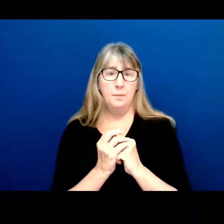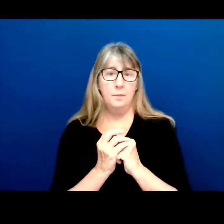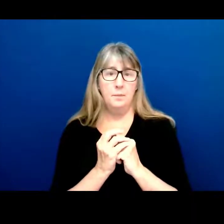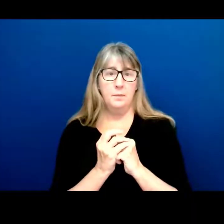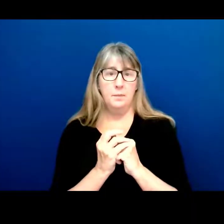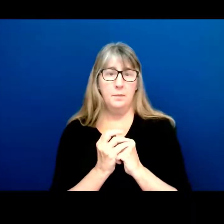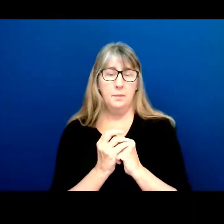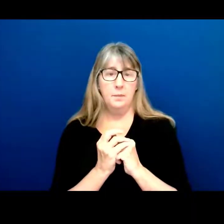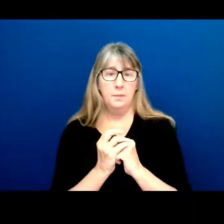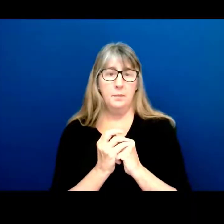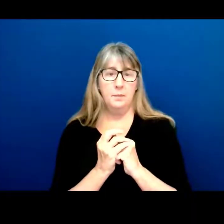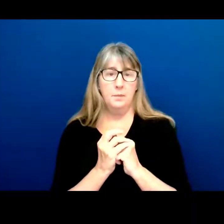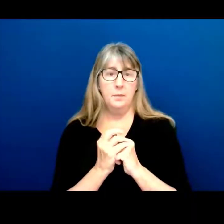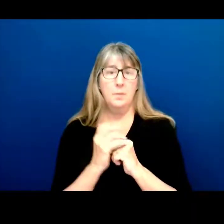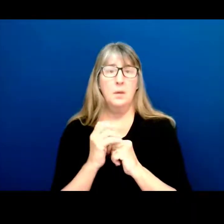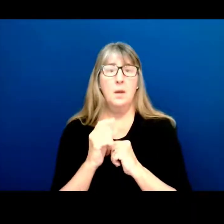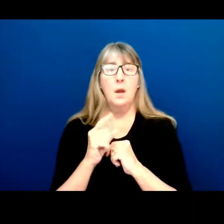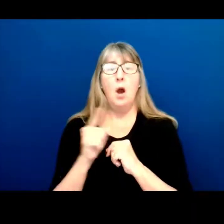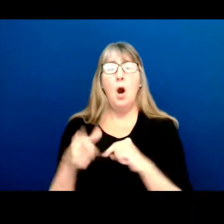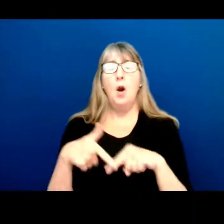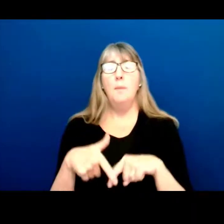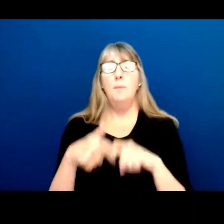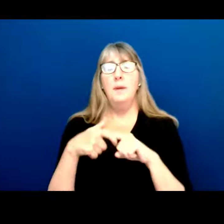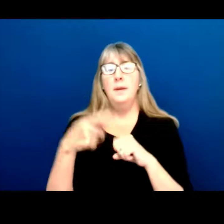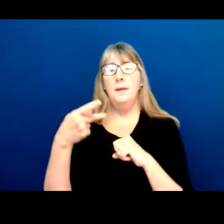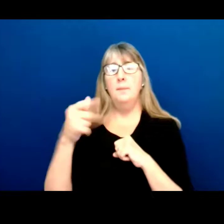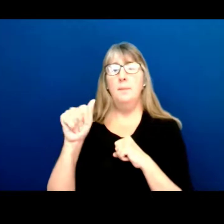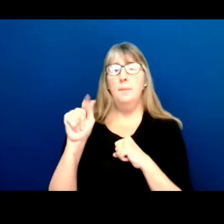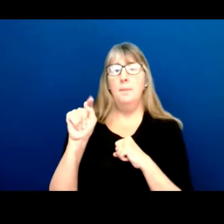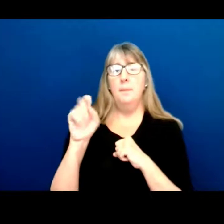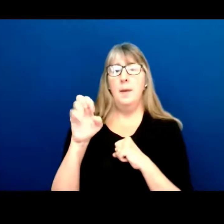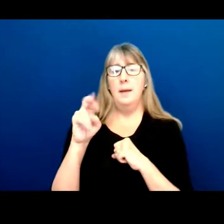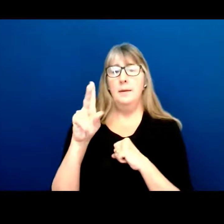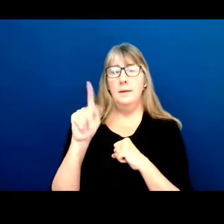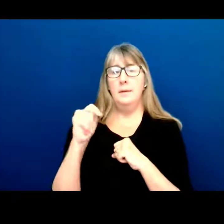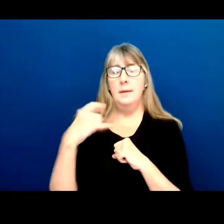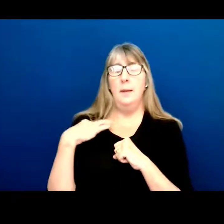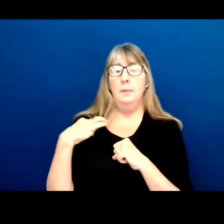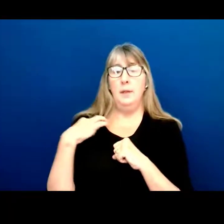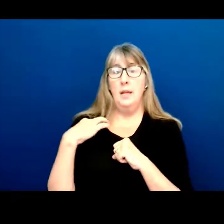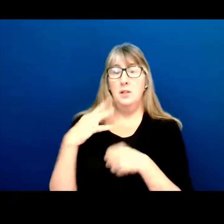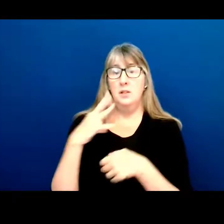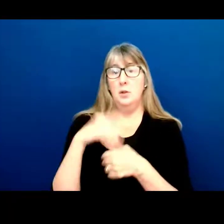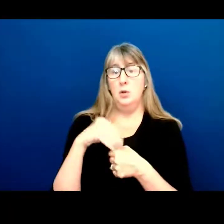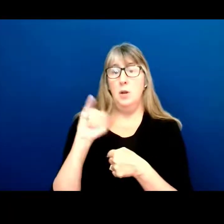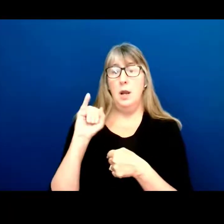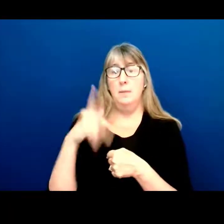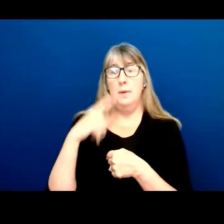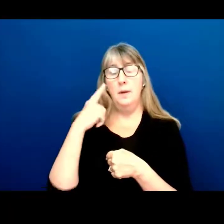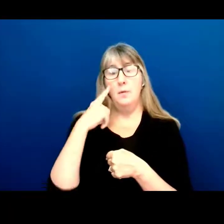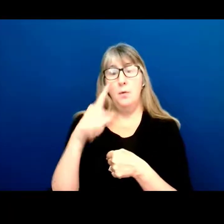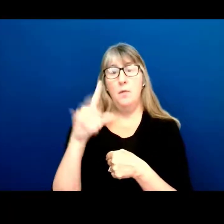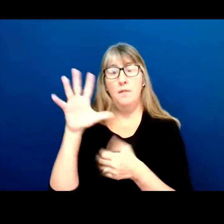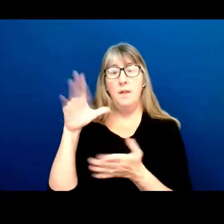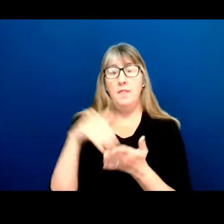"Are pending patent applications included in IP for the purposes of the $5,000 threshold?"